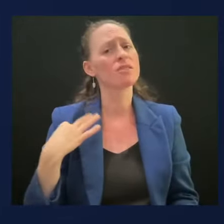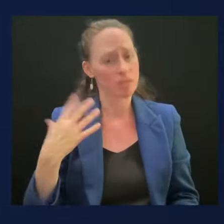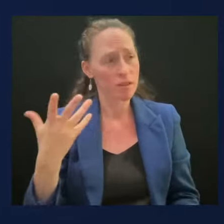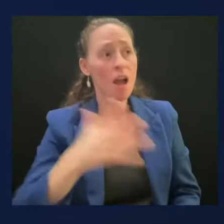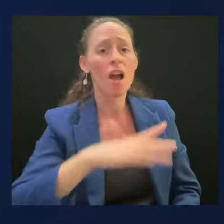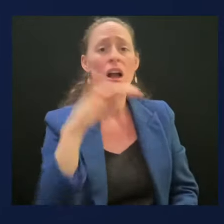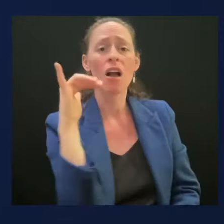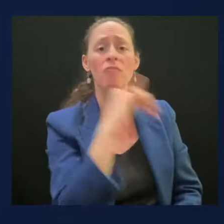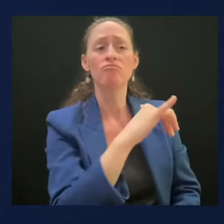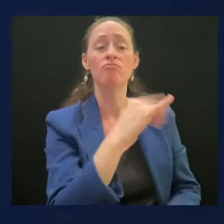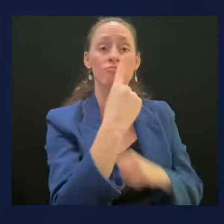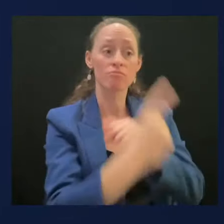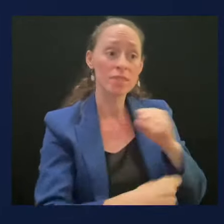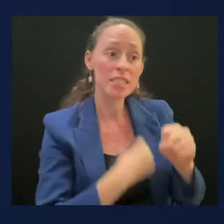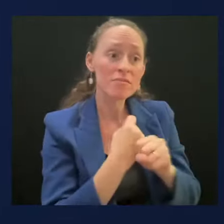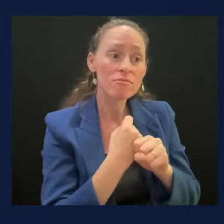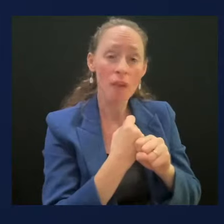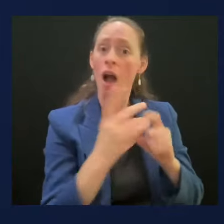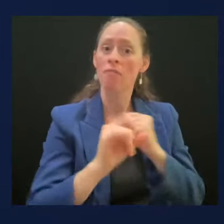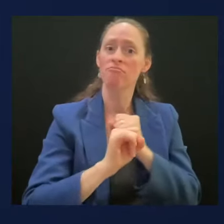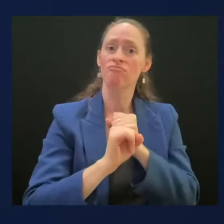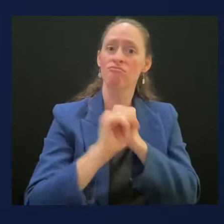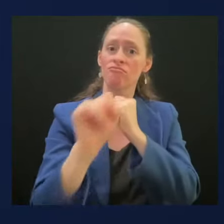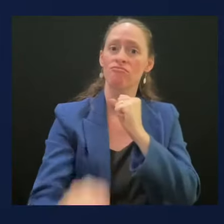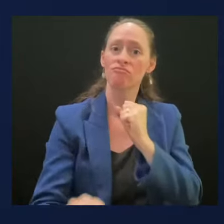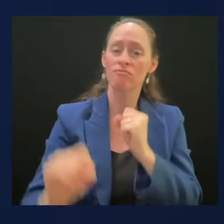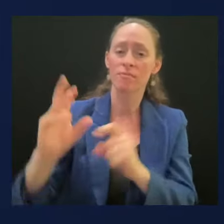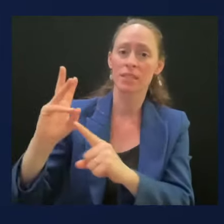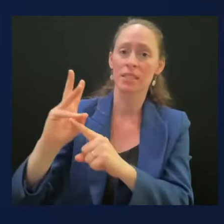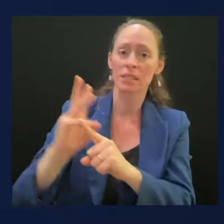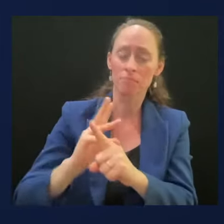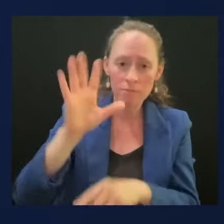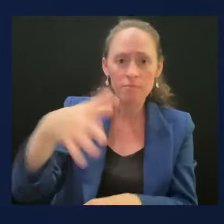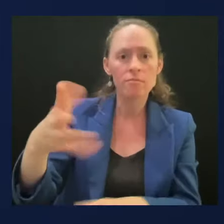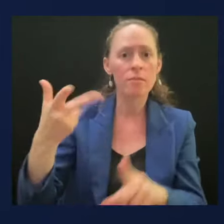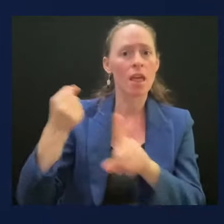In one November day in 1967, his battalion hit fierce fighting.